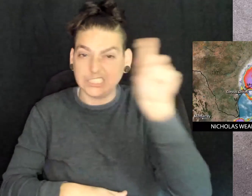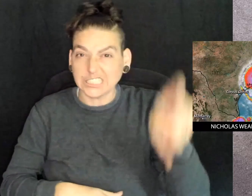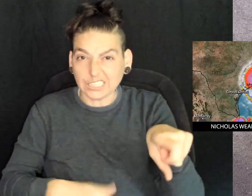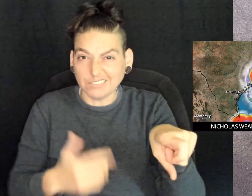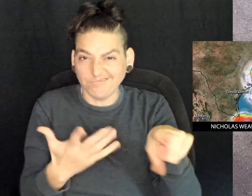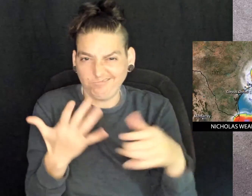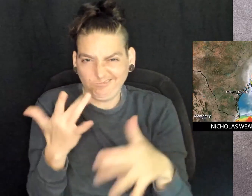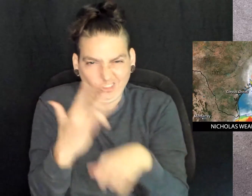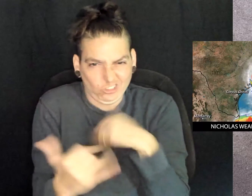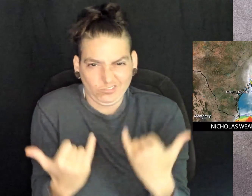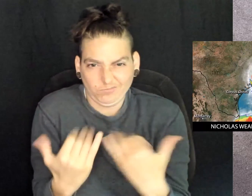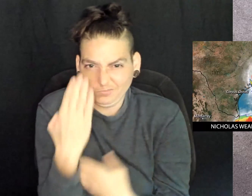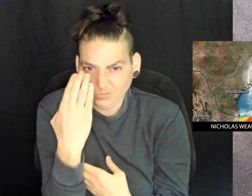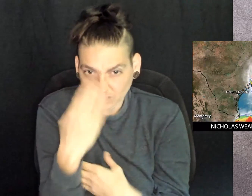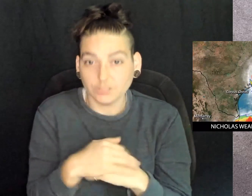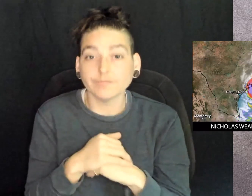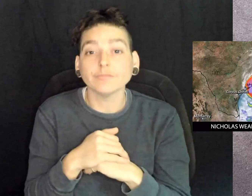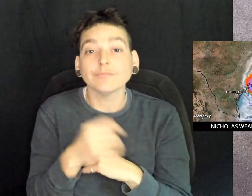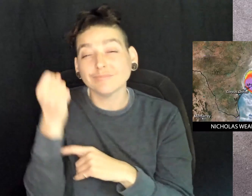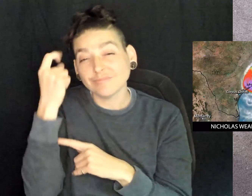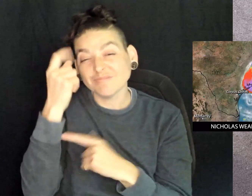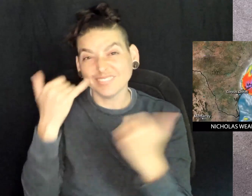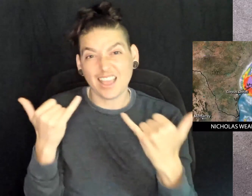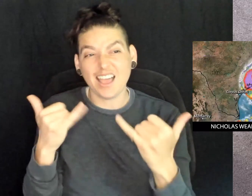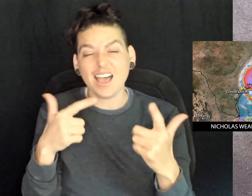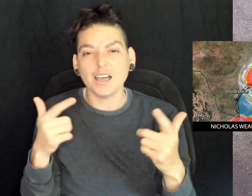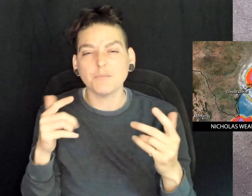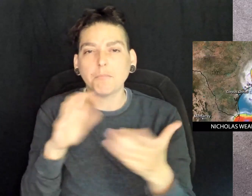hurricane Nicholas made landfall in Texas early Tuesday morning